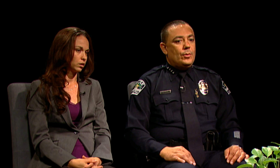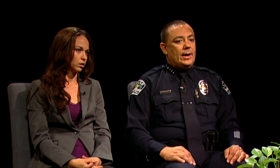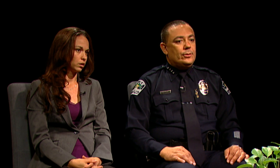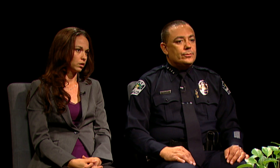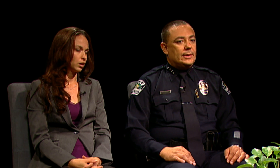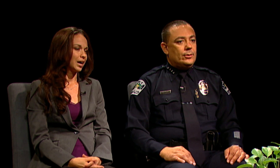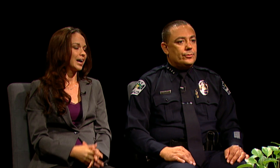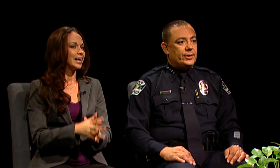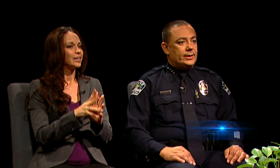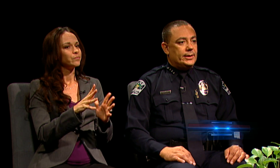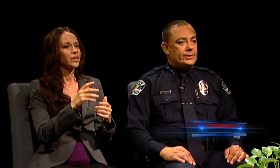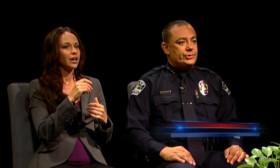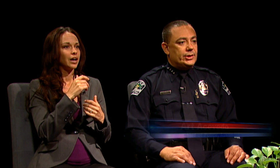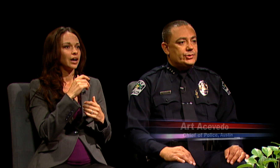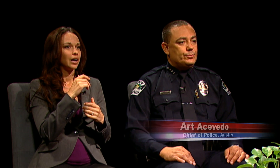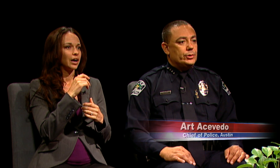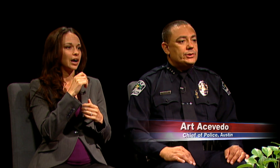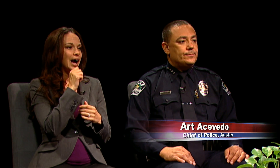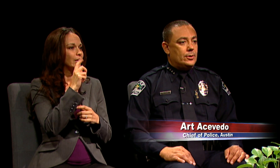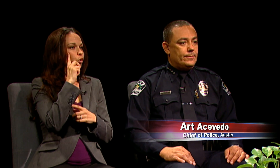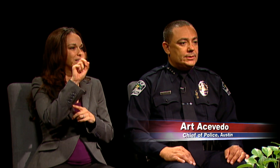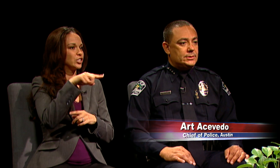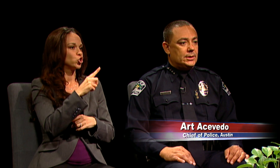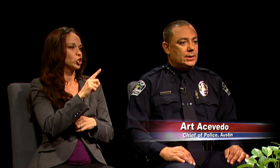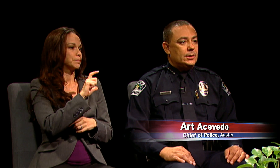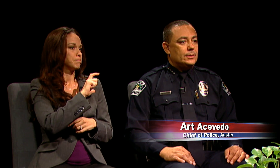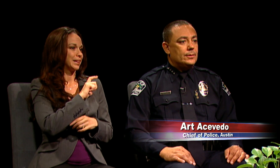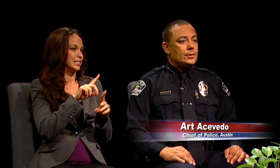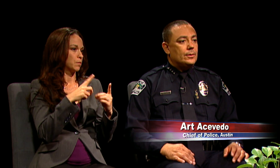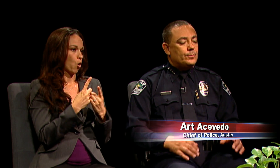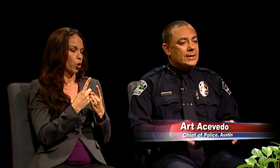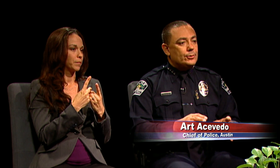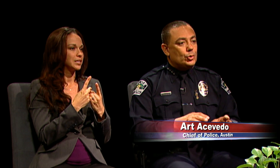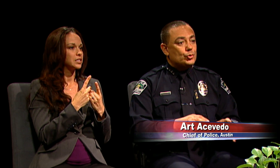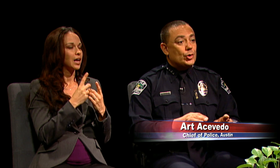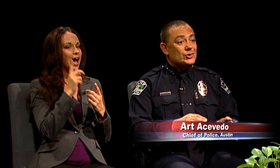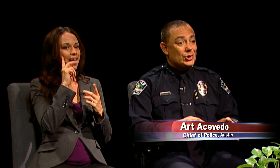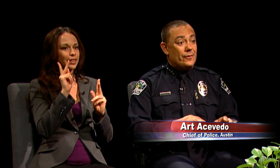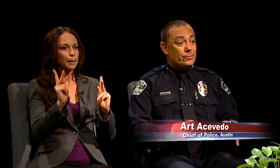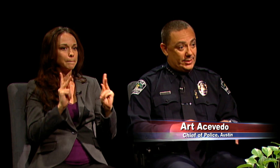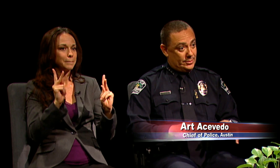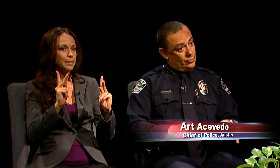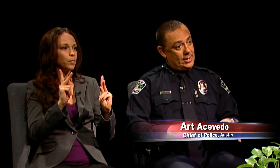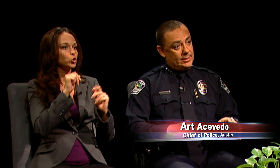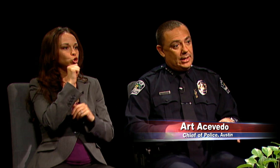WELL, I DON'T THINK IT'S JUST POLICE DEPARTMENTS. PEOPLE DON'T TRUST GOVERNMENT RIGHT NOW.